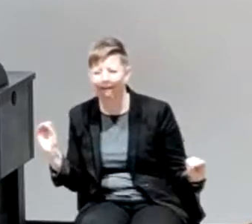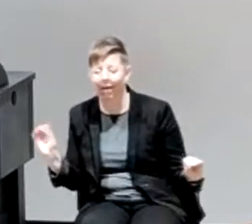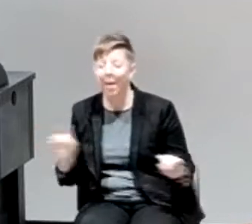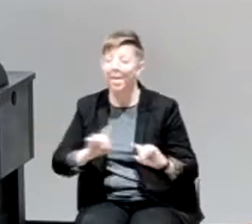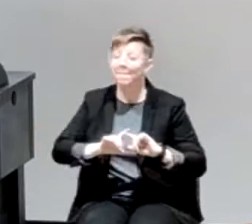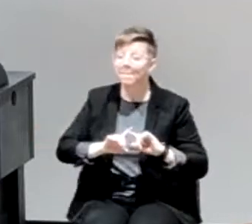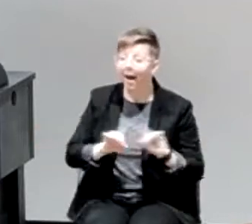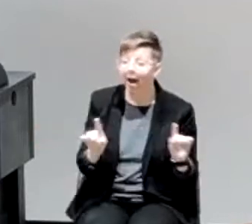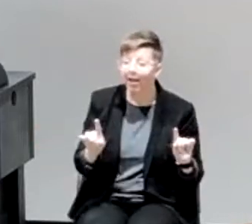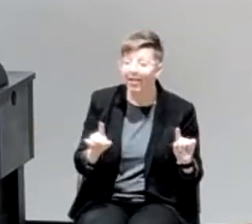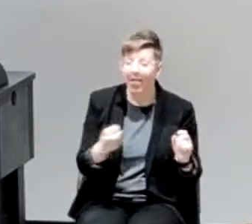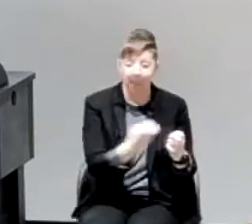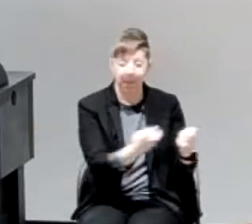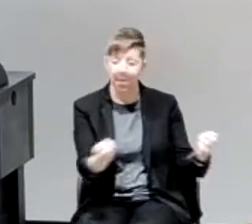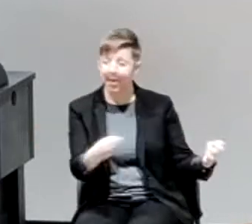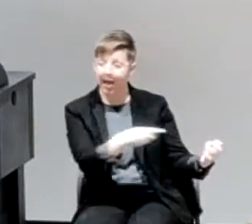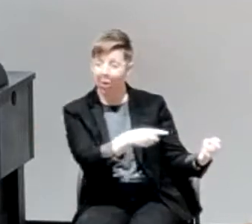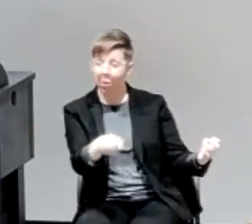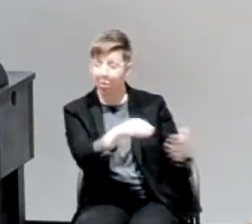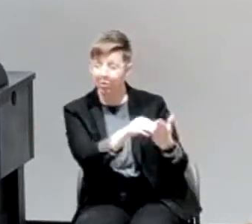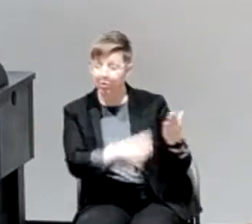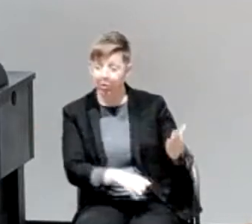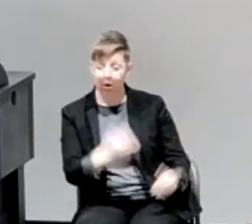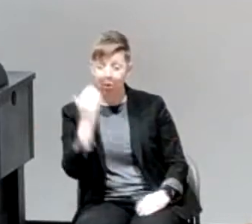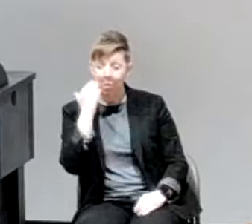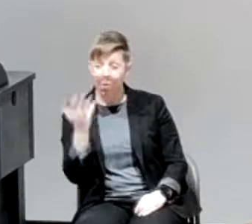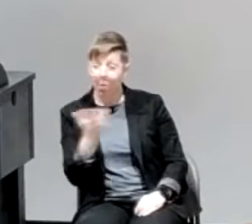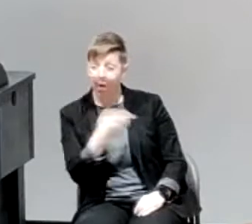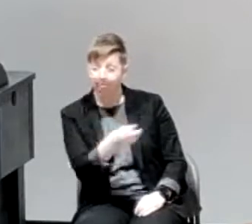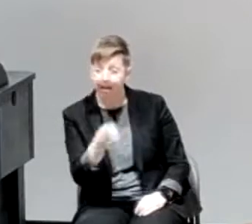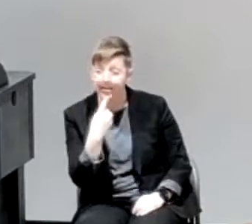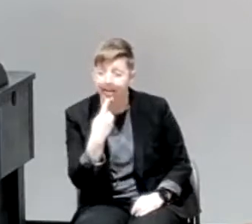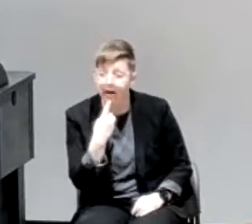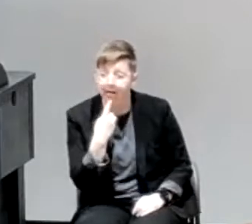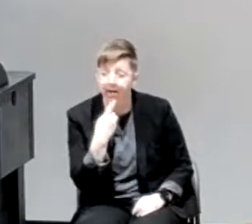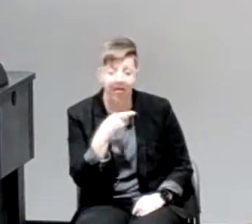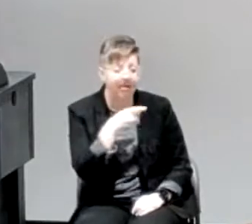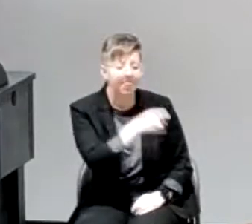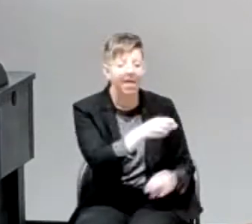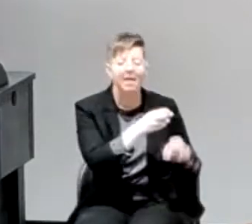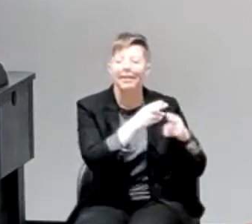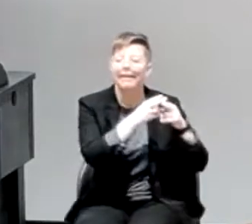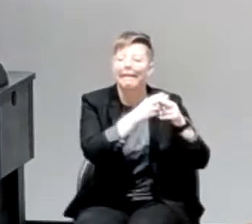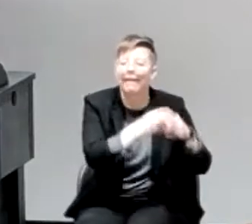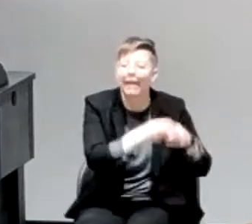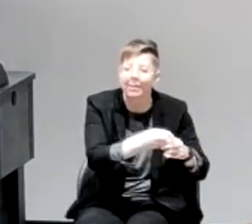Yesterday I heard someone say the policies and procedures at Nevada State really work for me -- who says